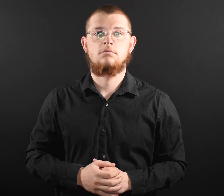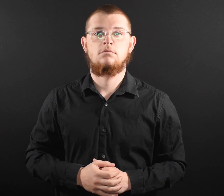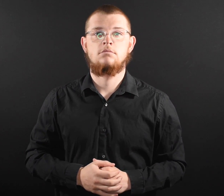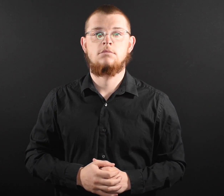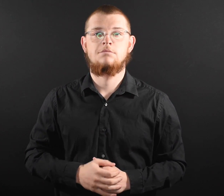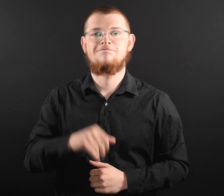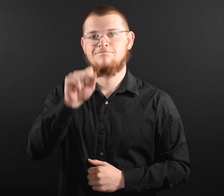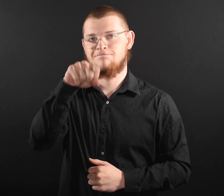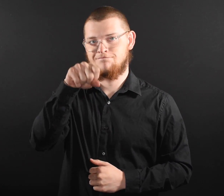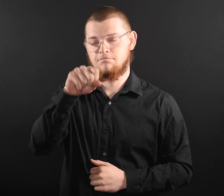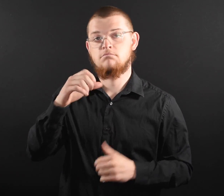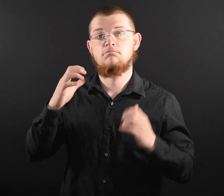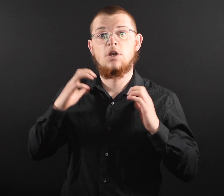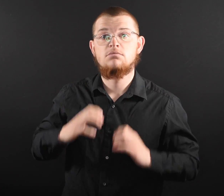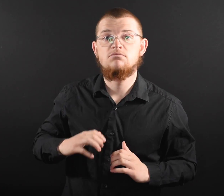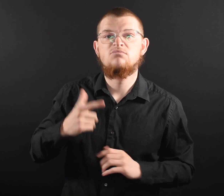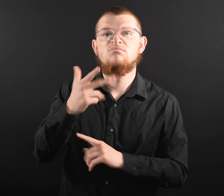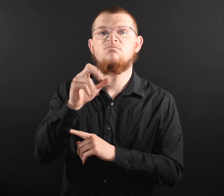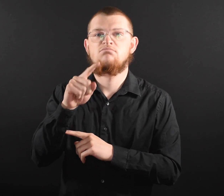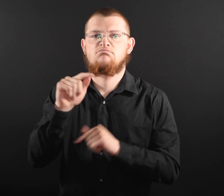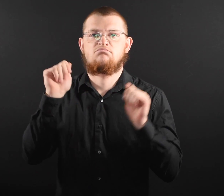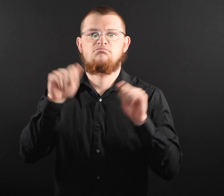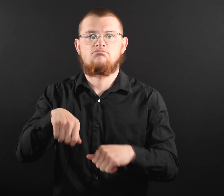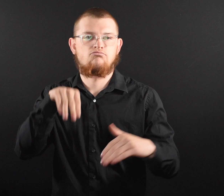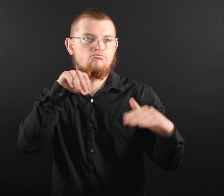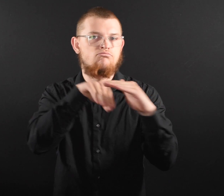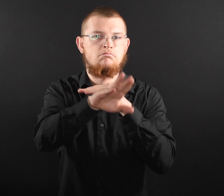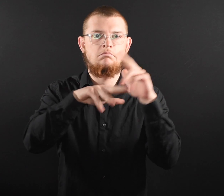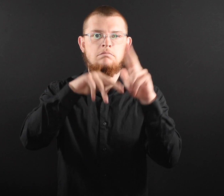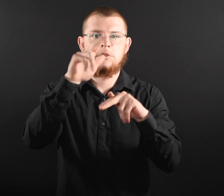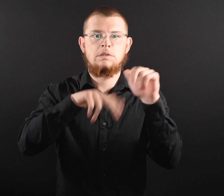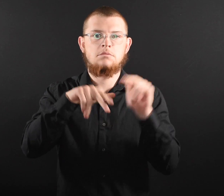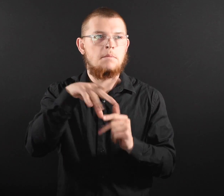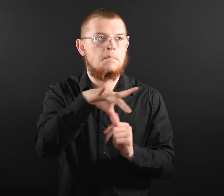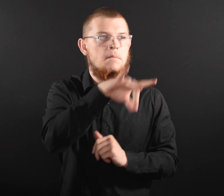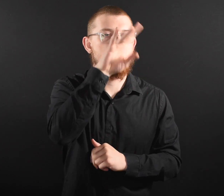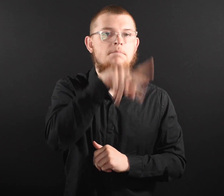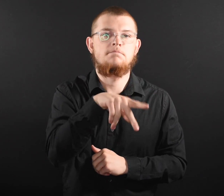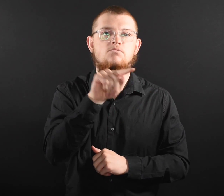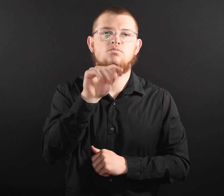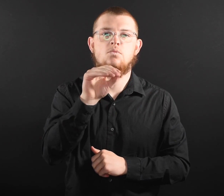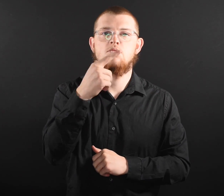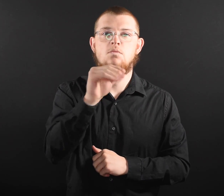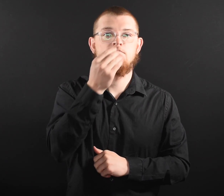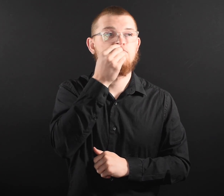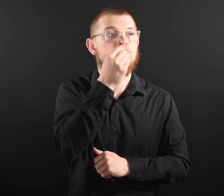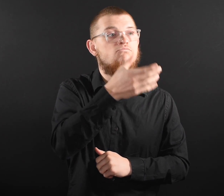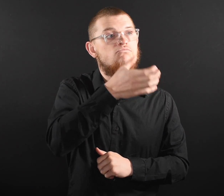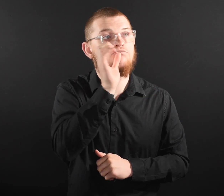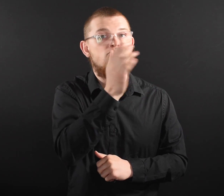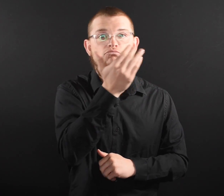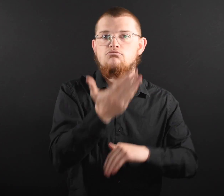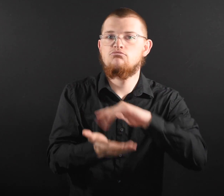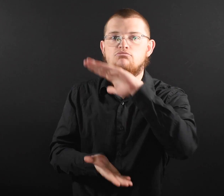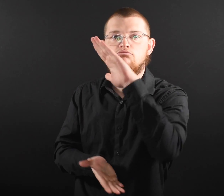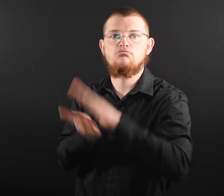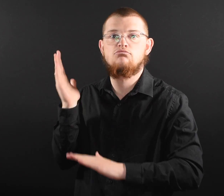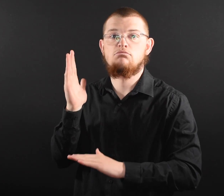Yes. Customers or guests may be in the establishment to pick up to-go food or beverages,